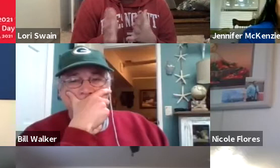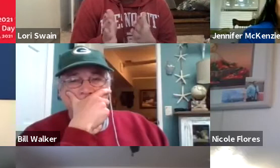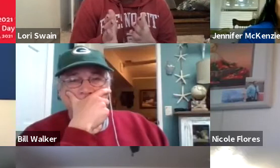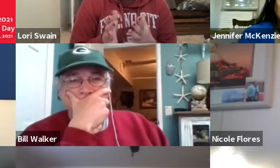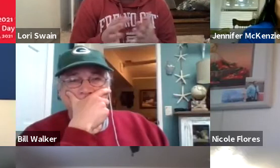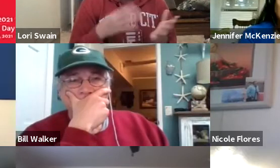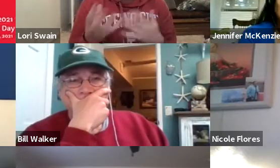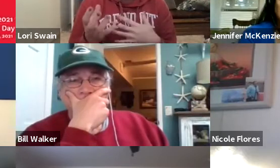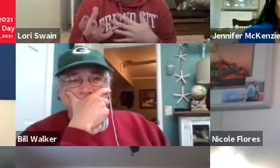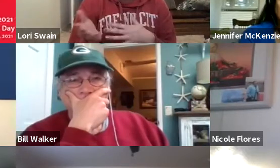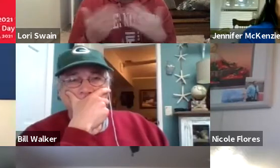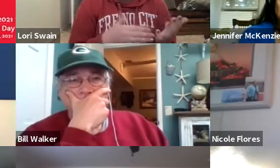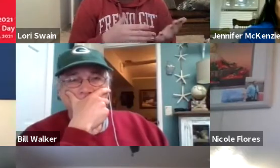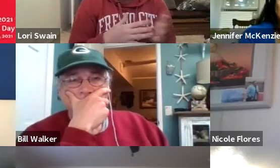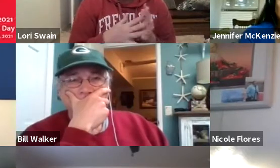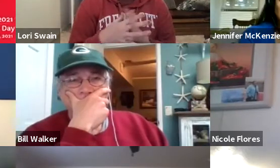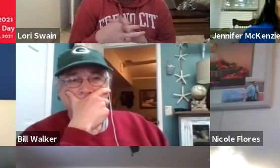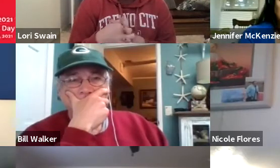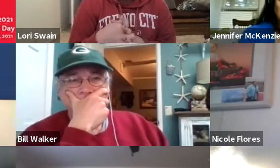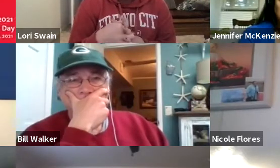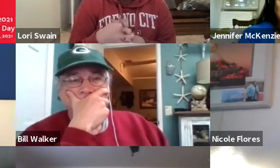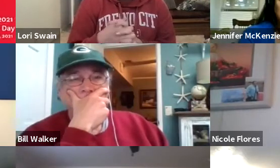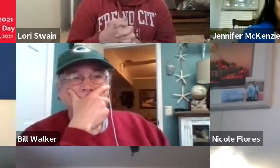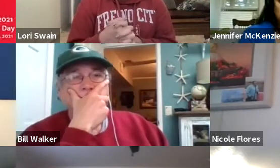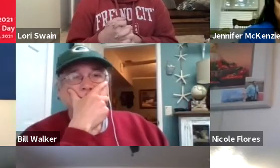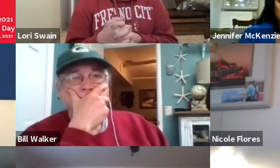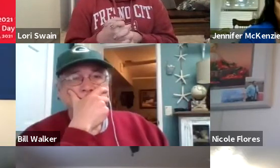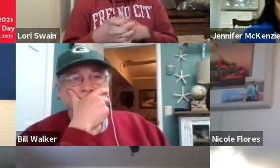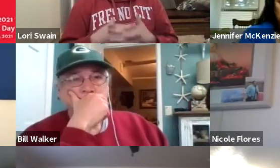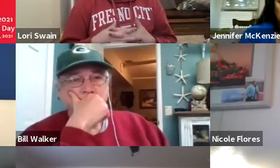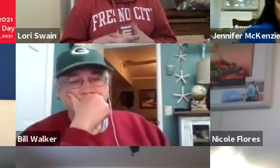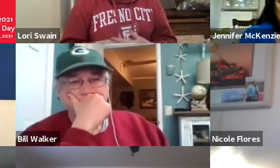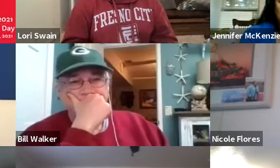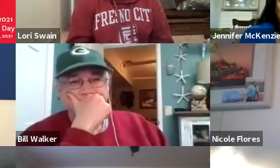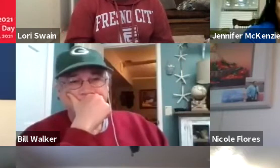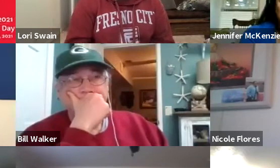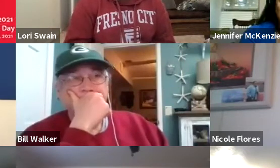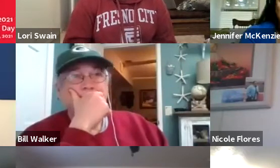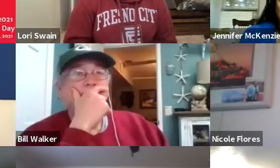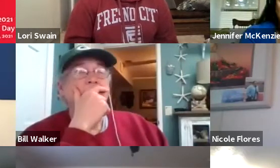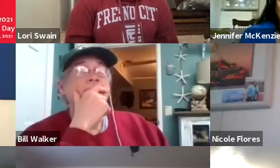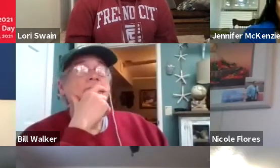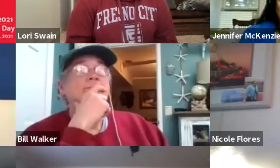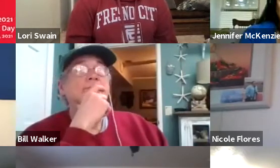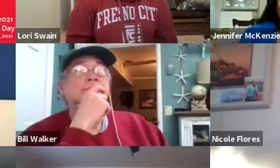communication and just having that knowledge to be able to share with the students. The other thing that is very helpful is we did